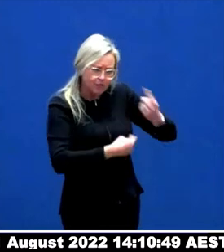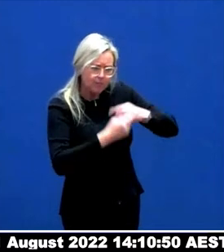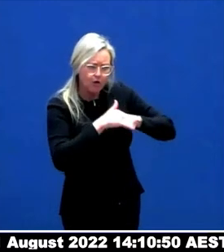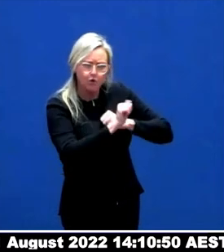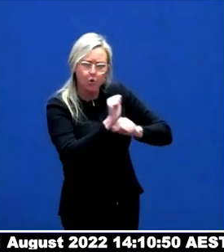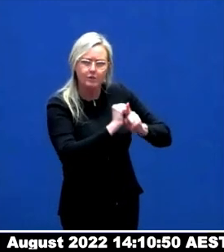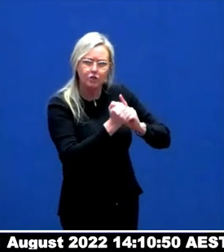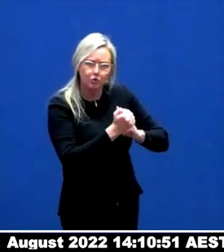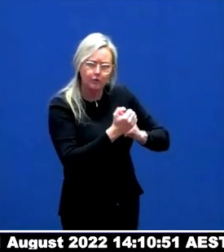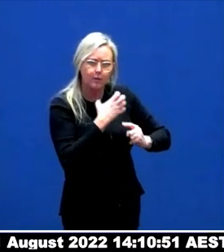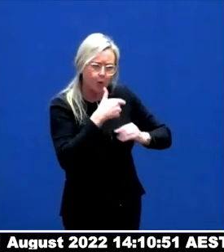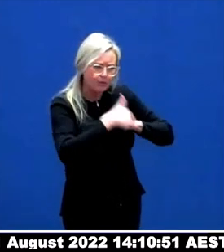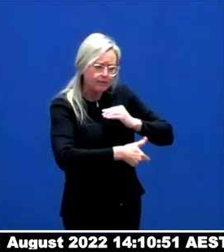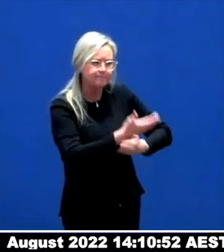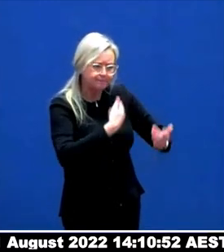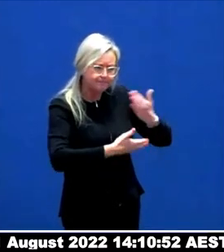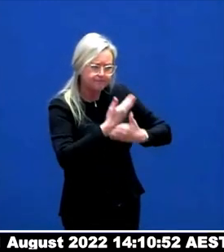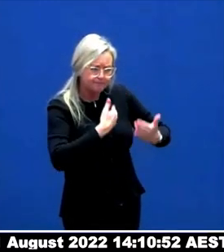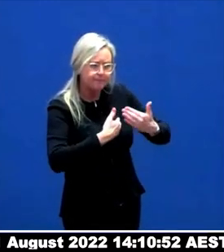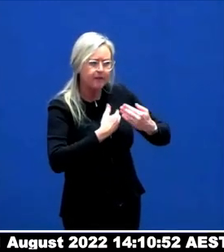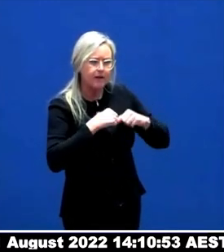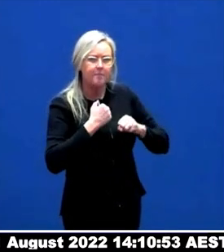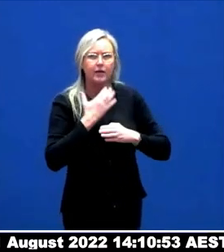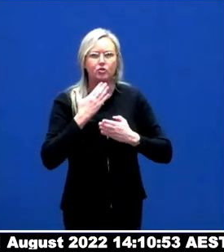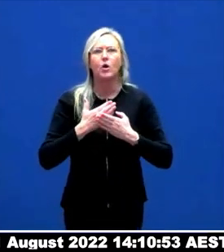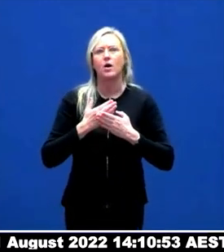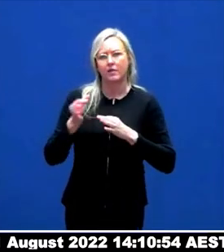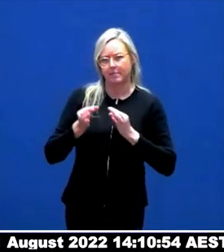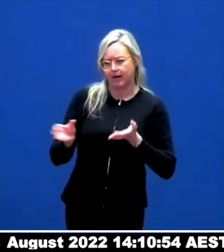ensure that there's adequate plans in the funds that are appropriate to assist the